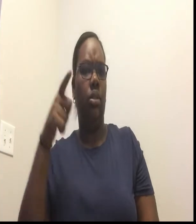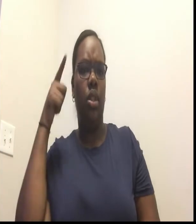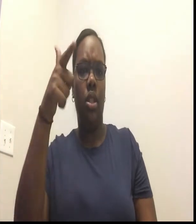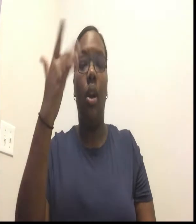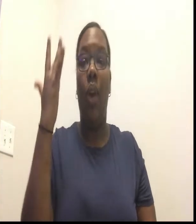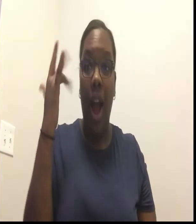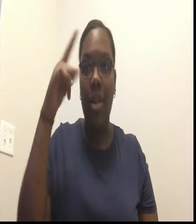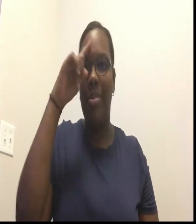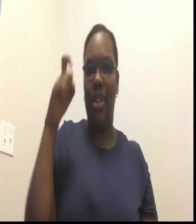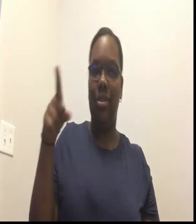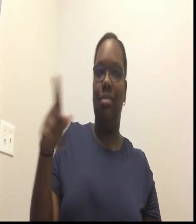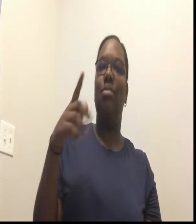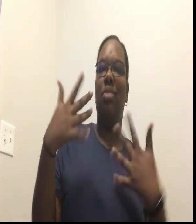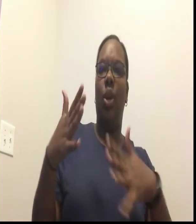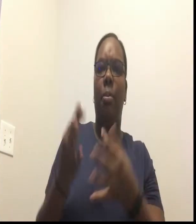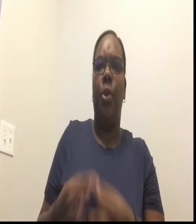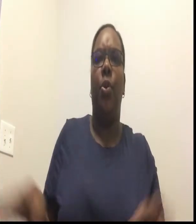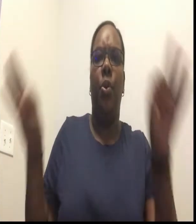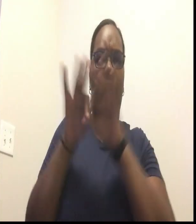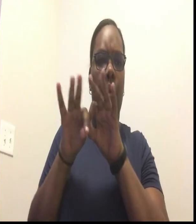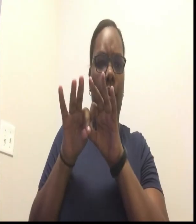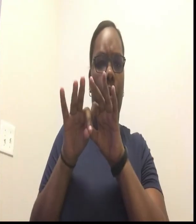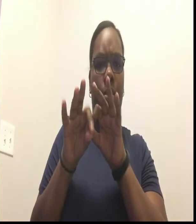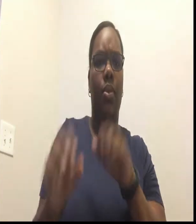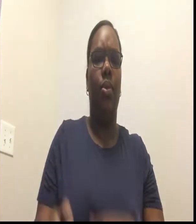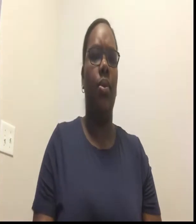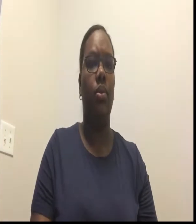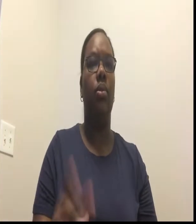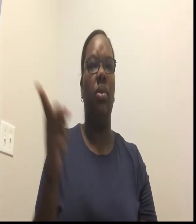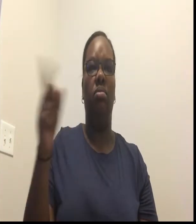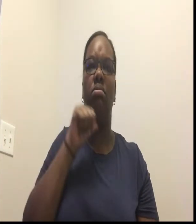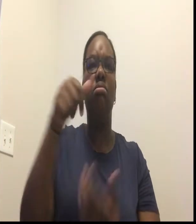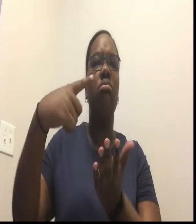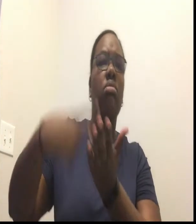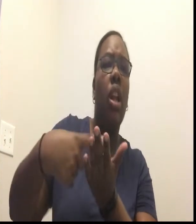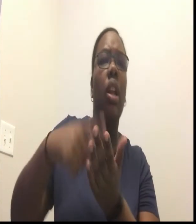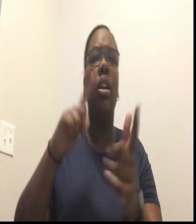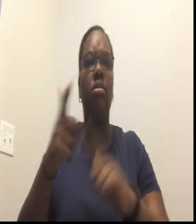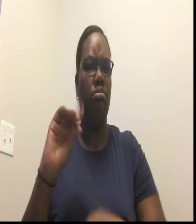can interrupt the person who's already speaking if someone is speaking and no